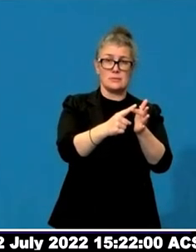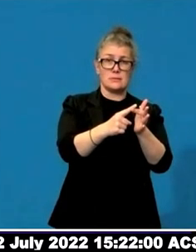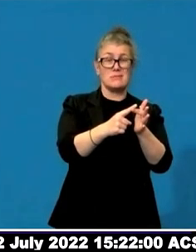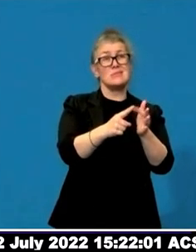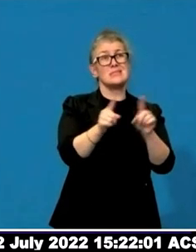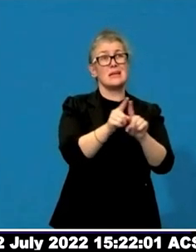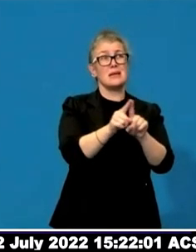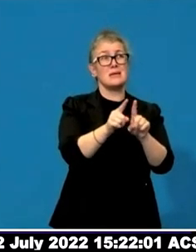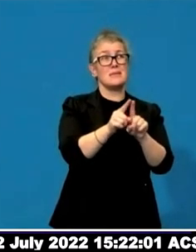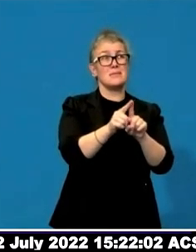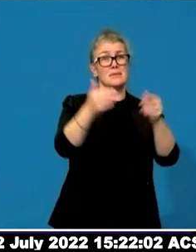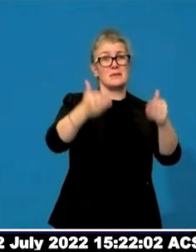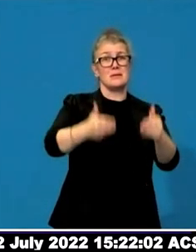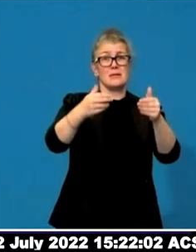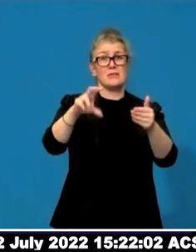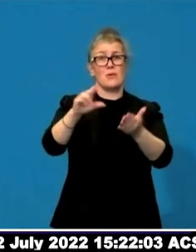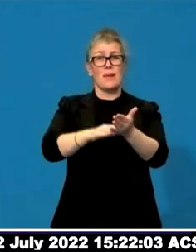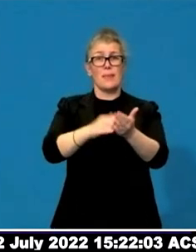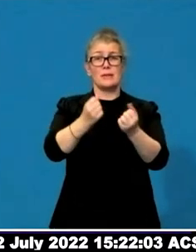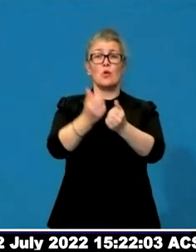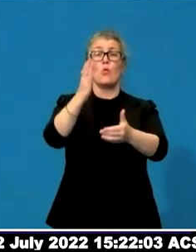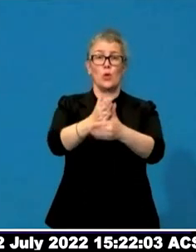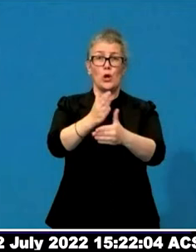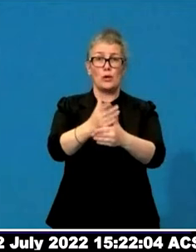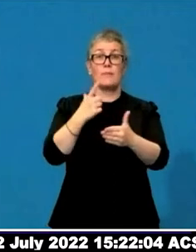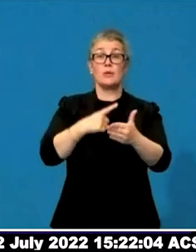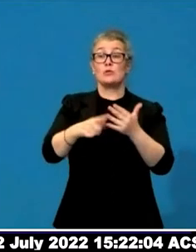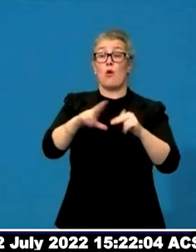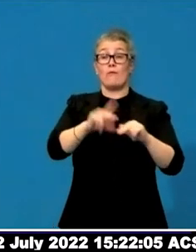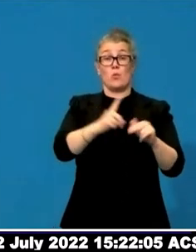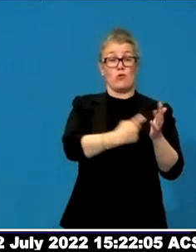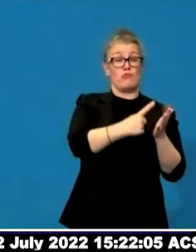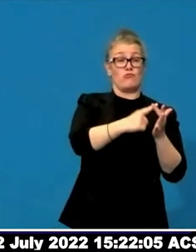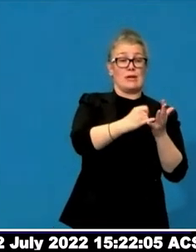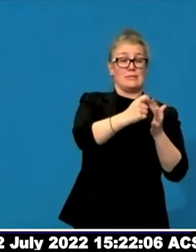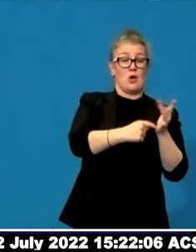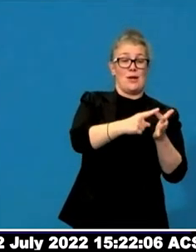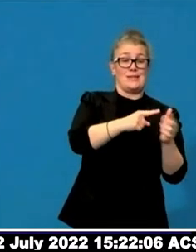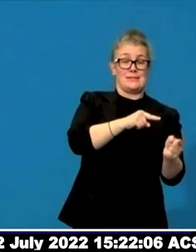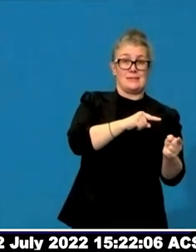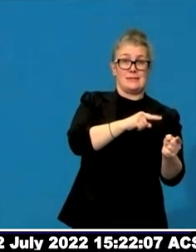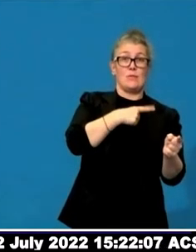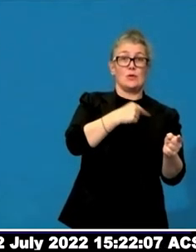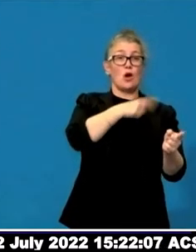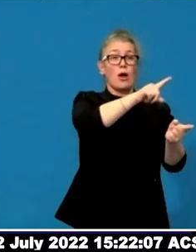support work, but that's only because of the respite. So we had to get - I had to employ people to look after the people in respite.